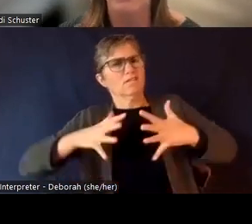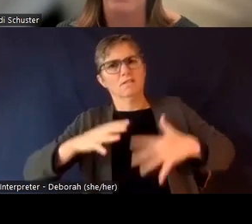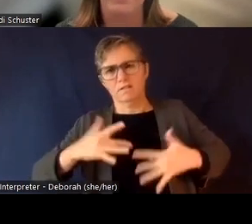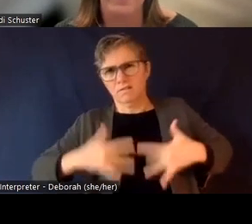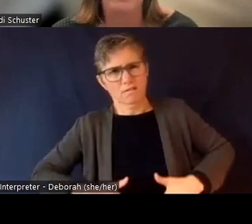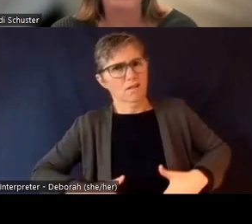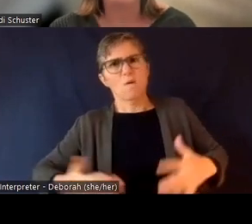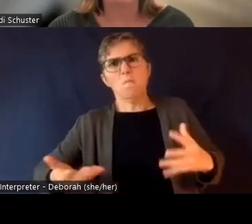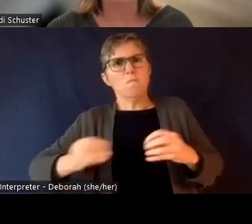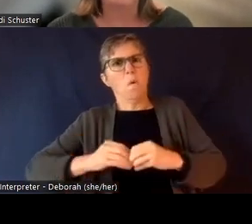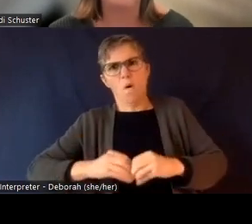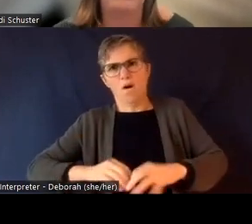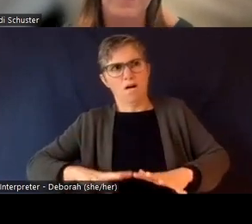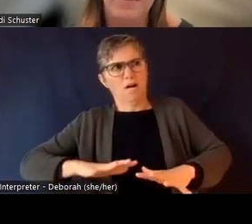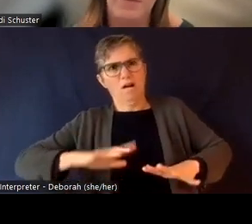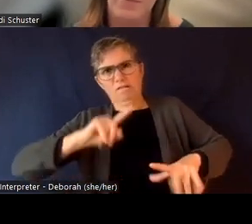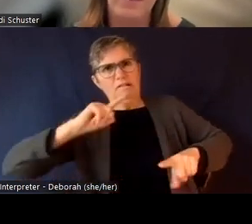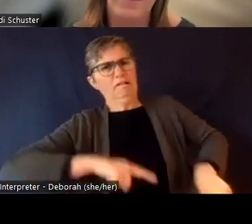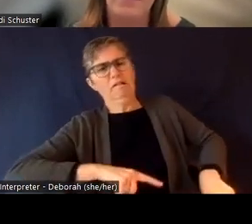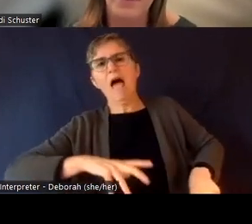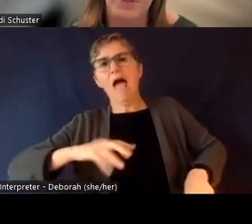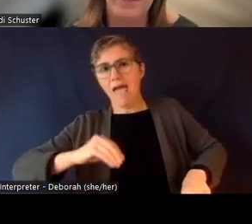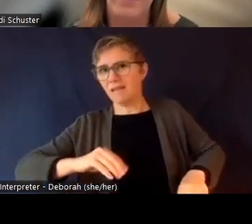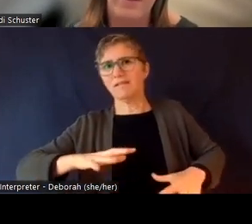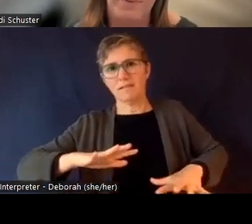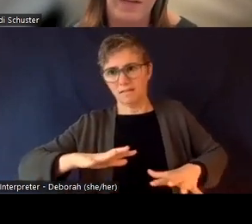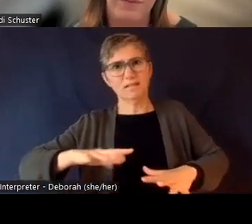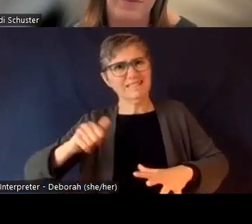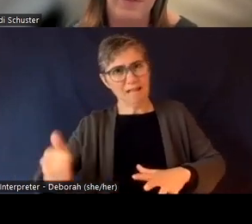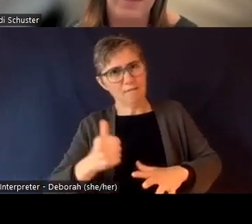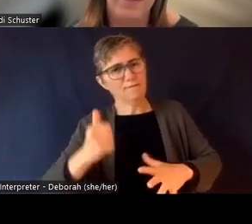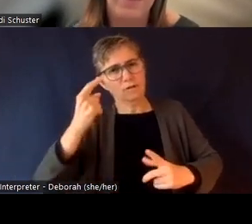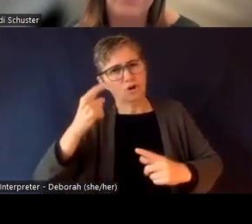of depressive symptoms, anxiety symptoms, as well as self-injurious thoughts and behaviors.